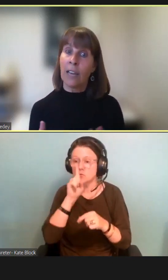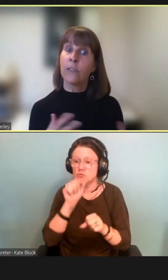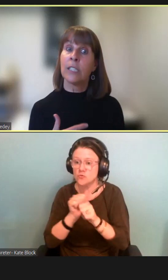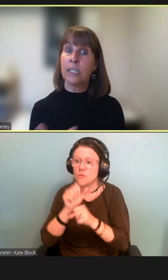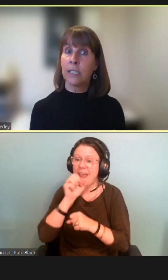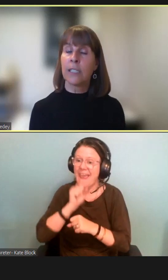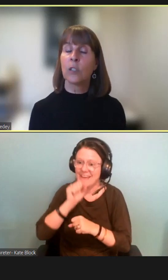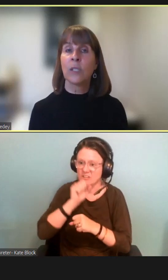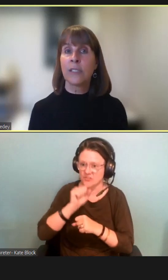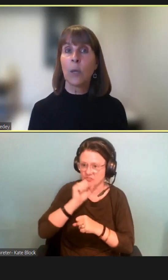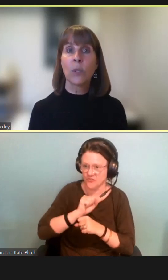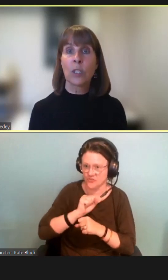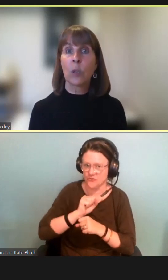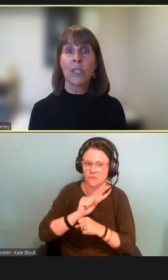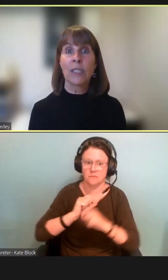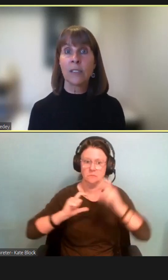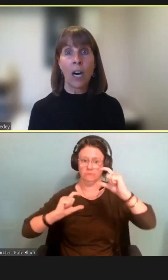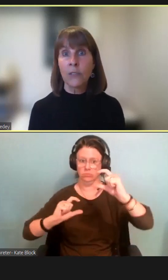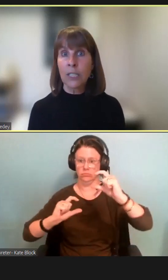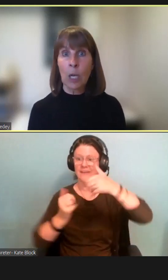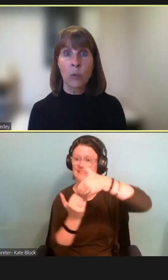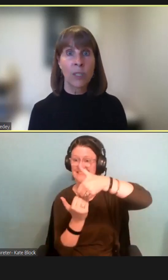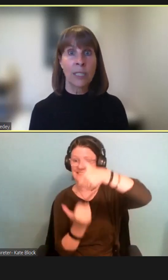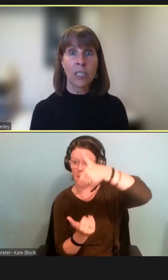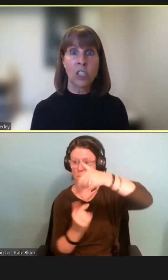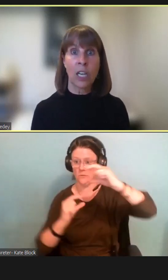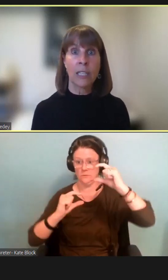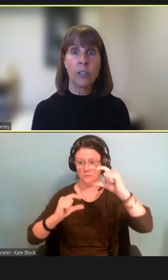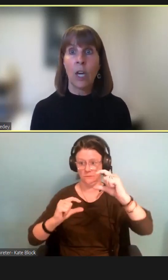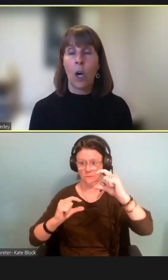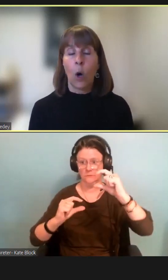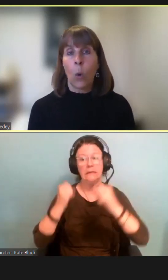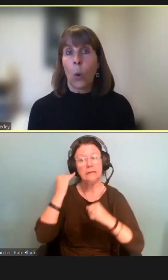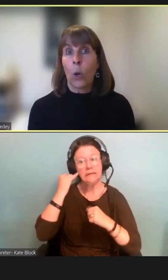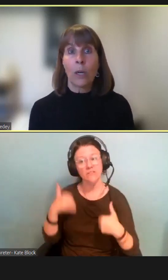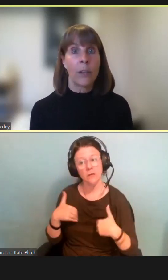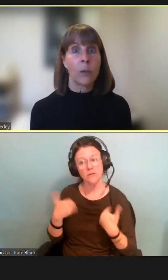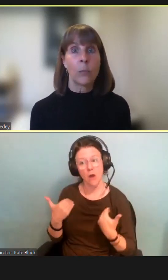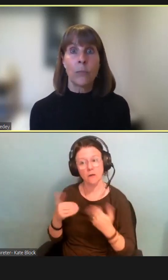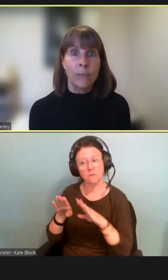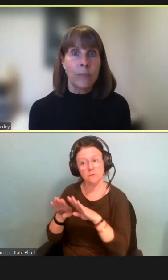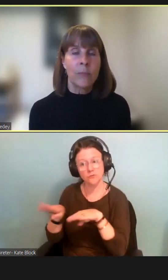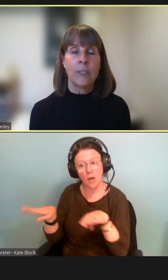each assessment separately because often times with a young child or other